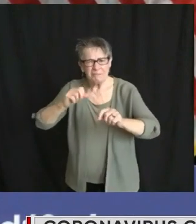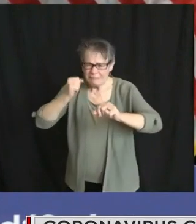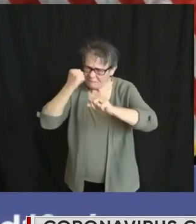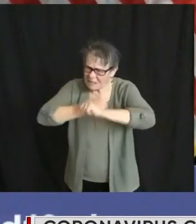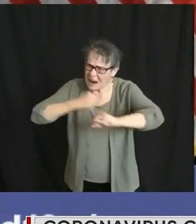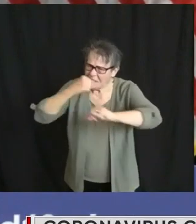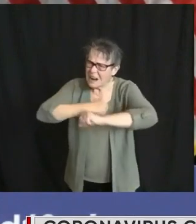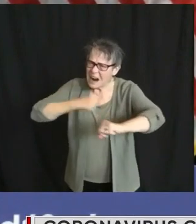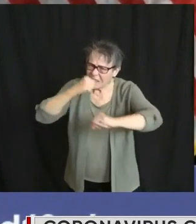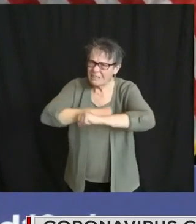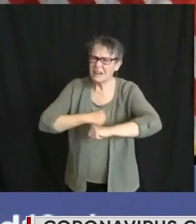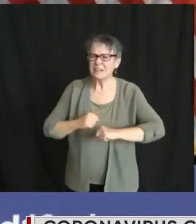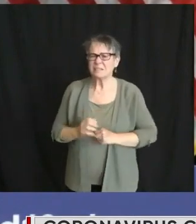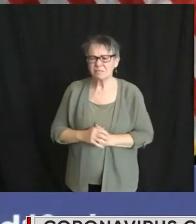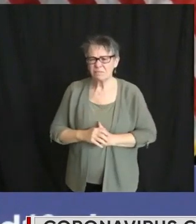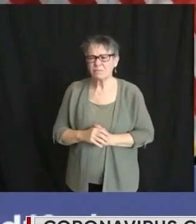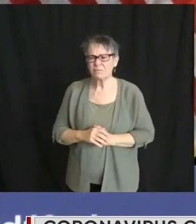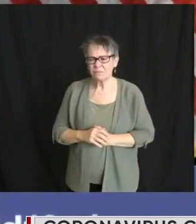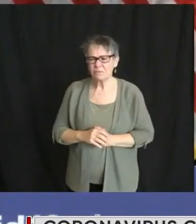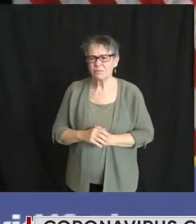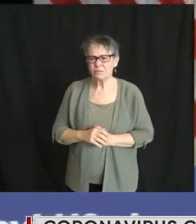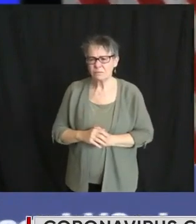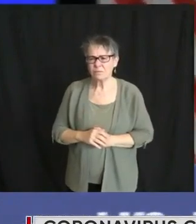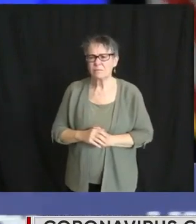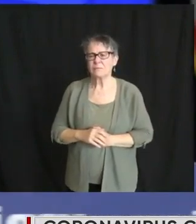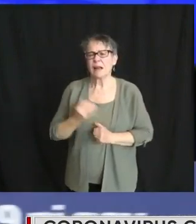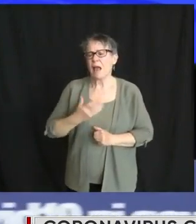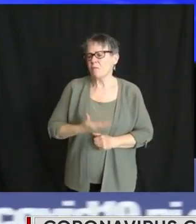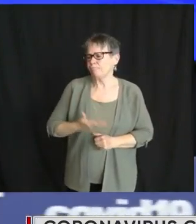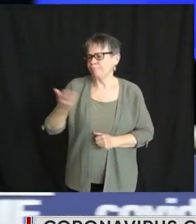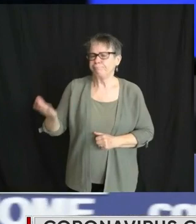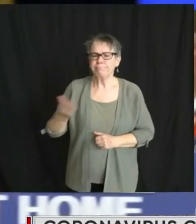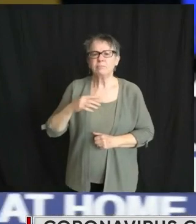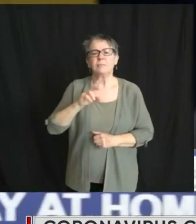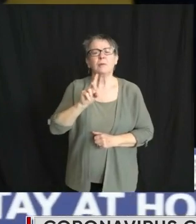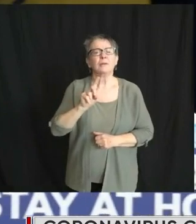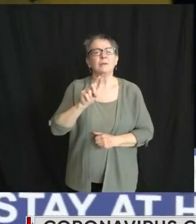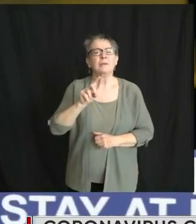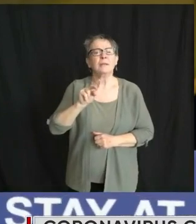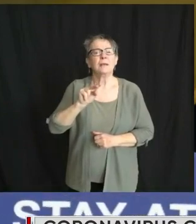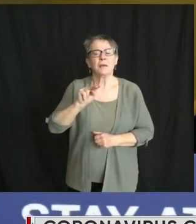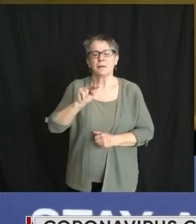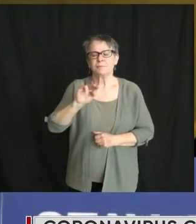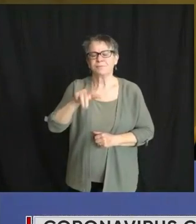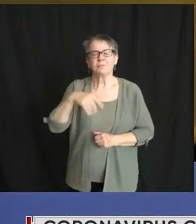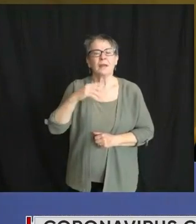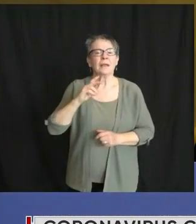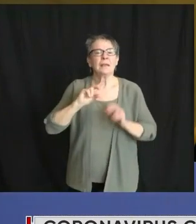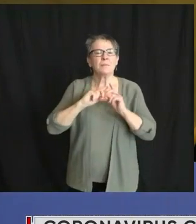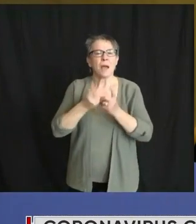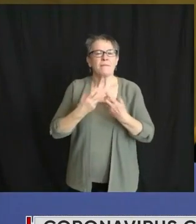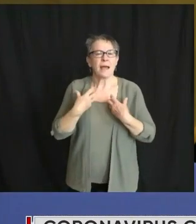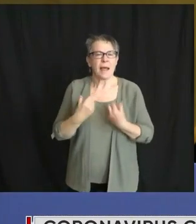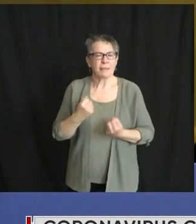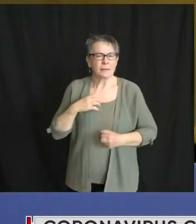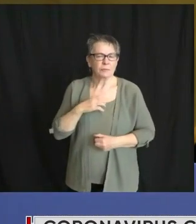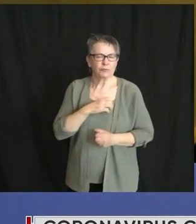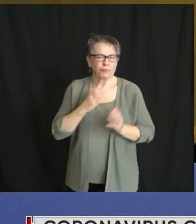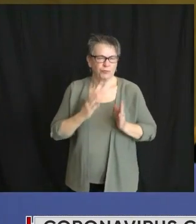NOBODY CAN TOUCH US. WITH THAT, PLEASE HELP ME WELCOME THE WOMAN WHO NEEDS NO INTRODUCTION, THE COMMISSIONER OF THE DEPARTMENT OF HEALTH,